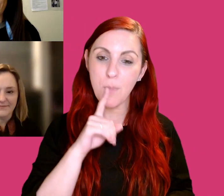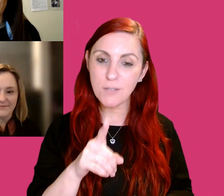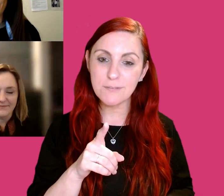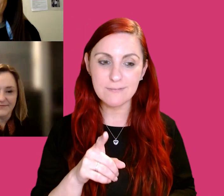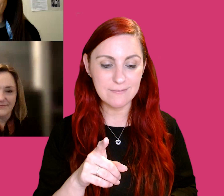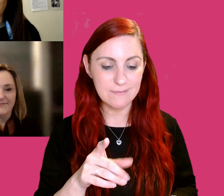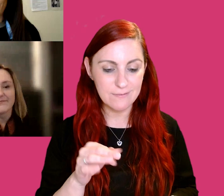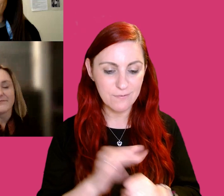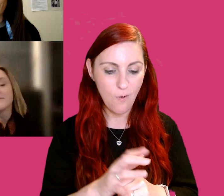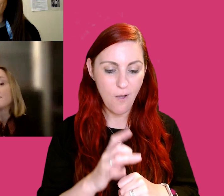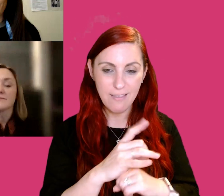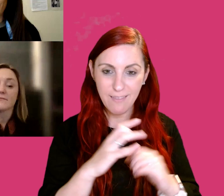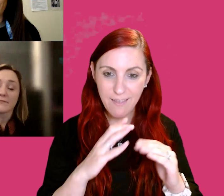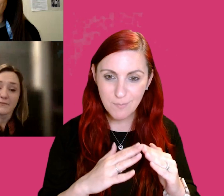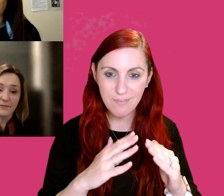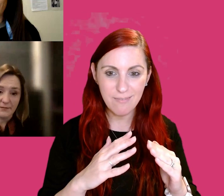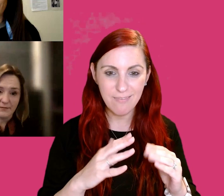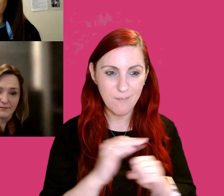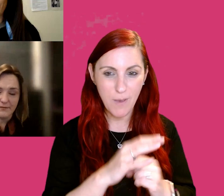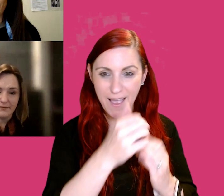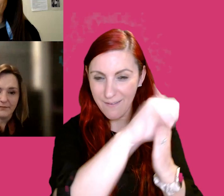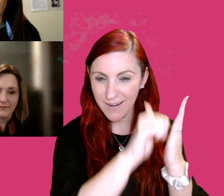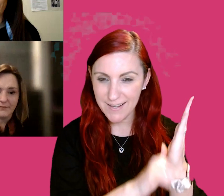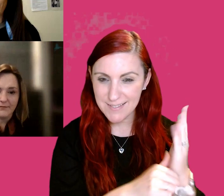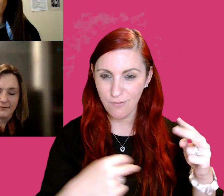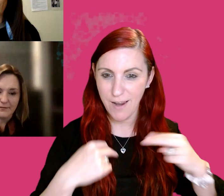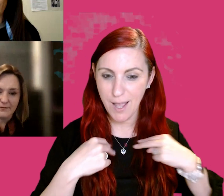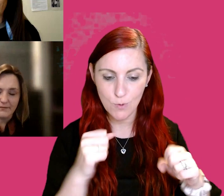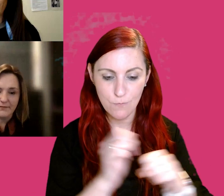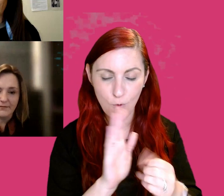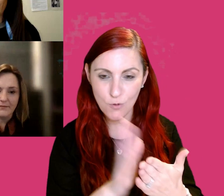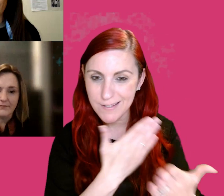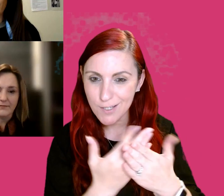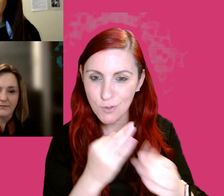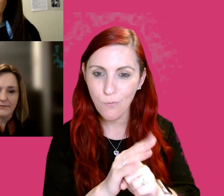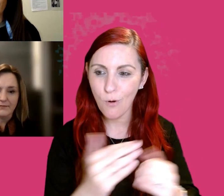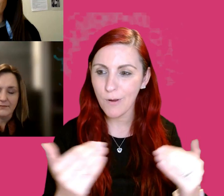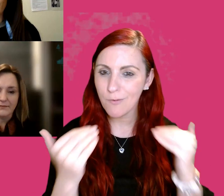hospital hit has a list of languages when it comes to like patient information nlets so it has like a